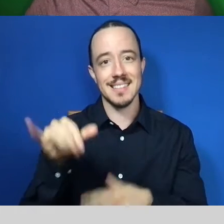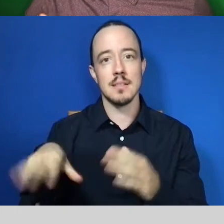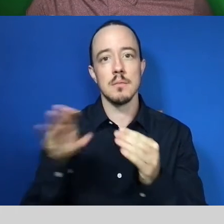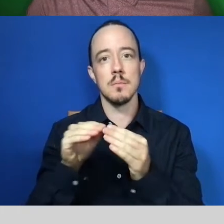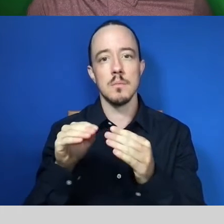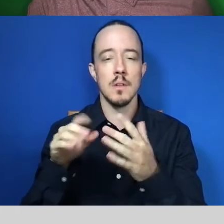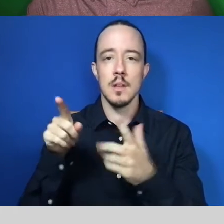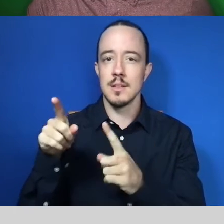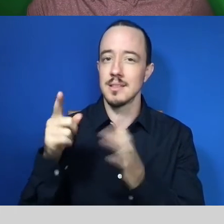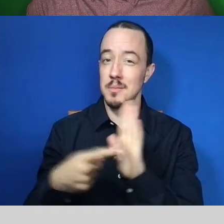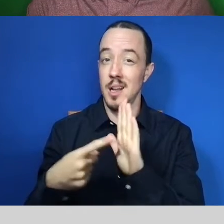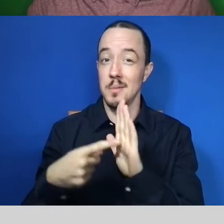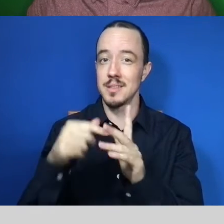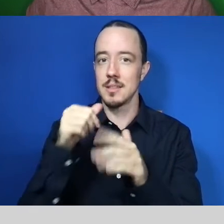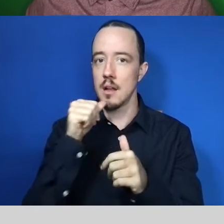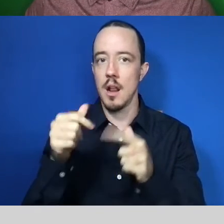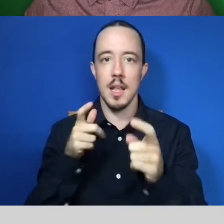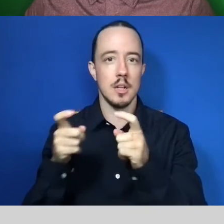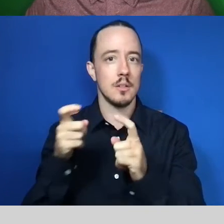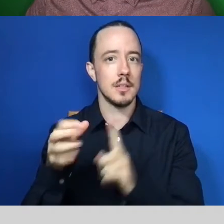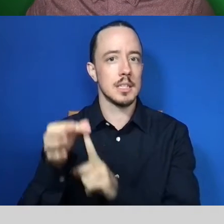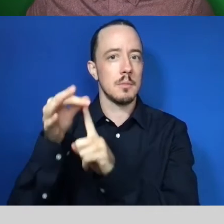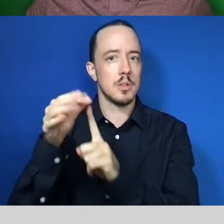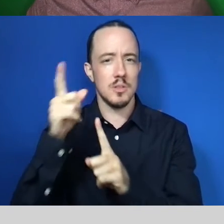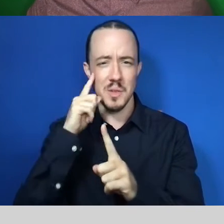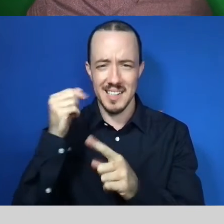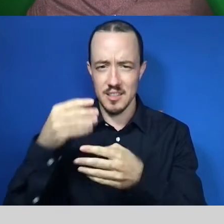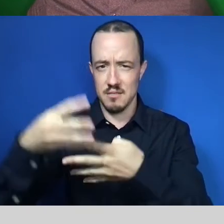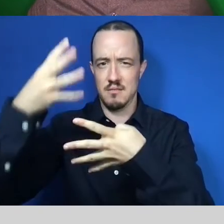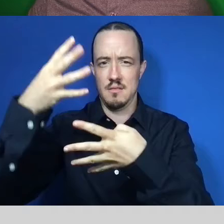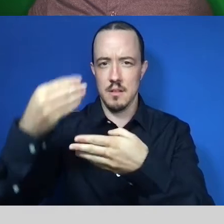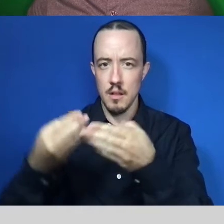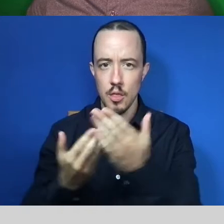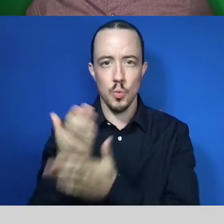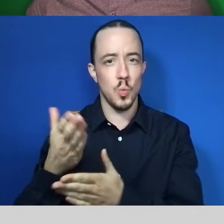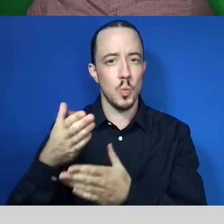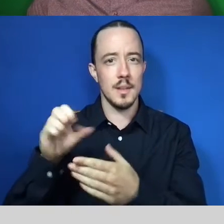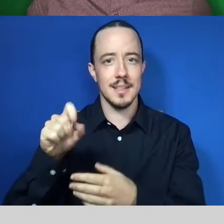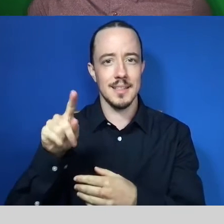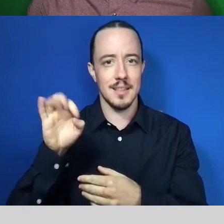In the worst cases, runtime feedback is unhandled exceptions who stack traces we need to interpret,